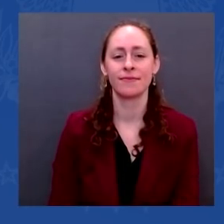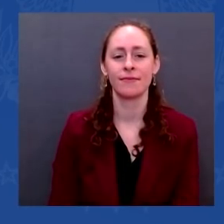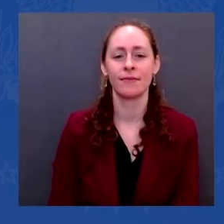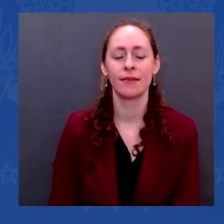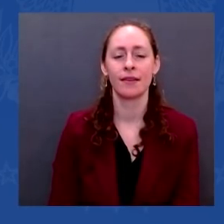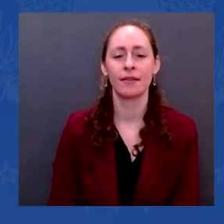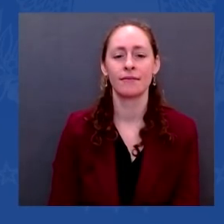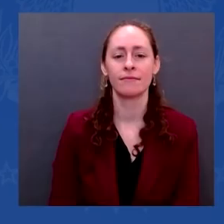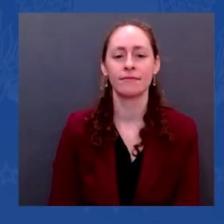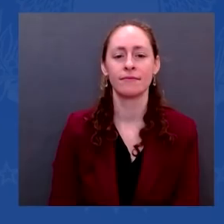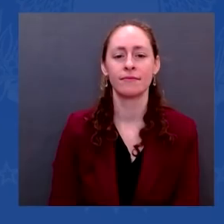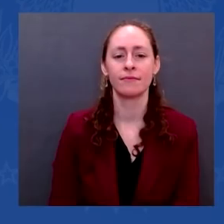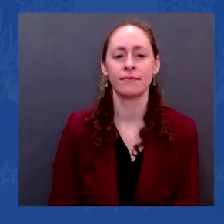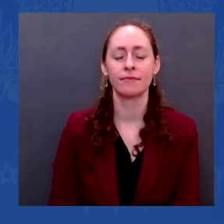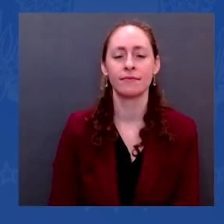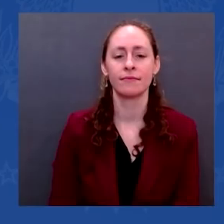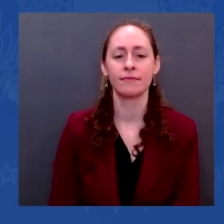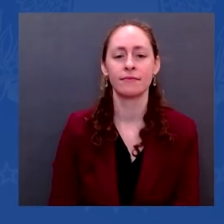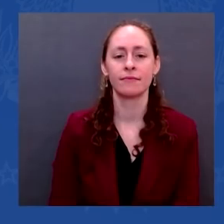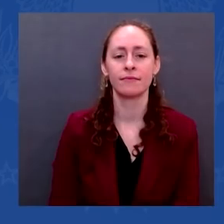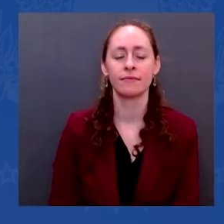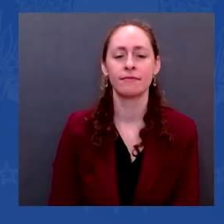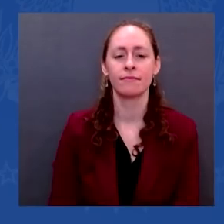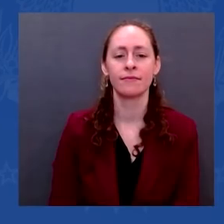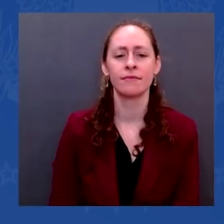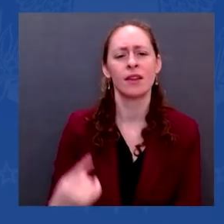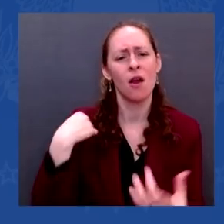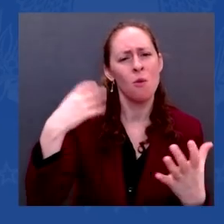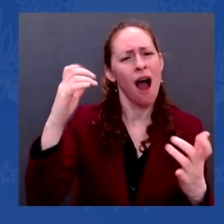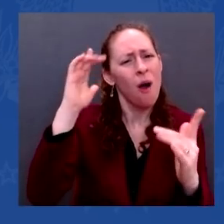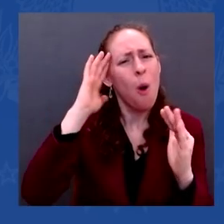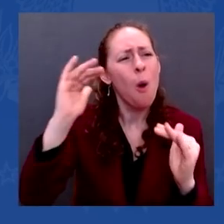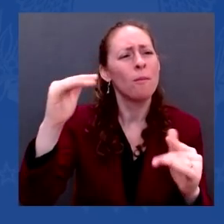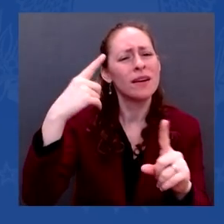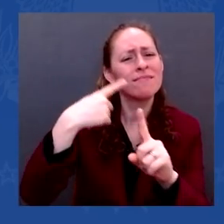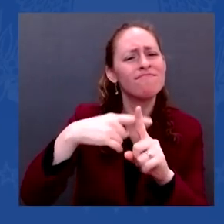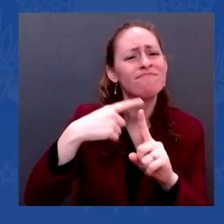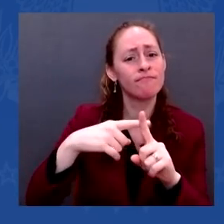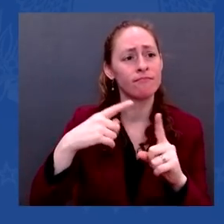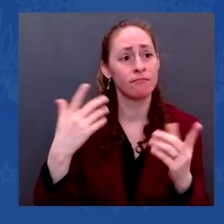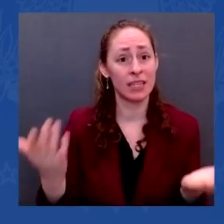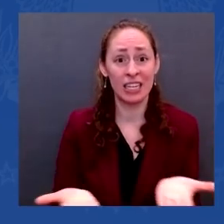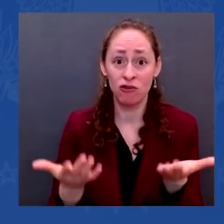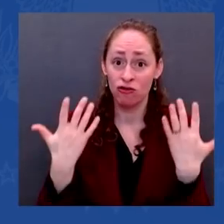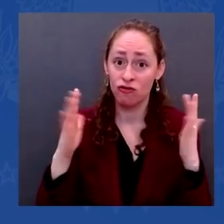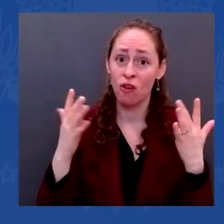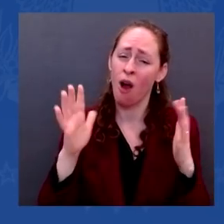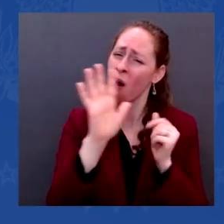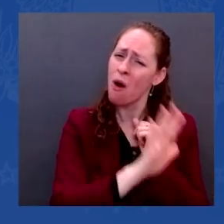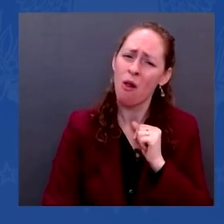We have a chance. We have a chance -- a chance to make hope and history rhyme,